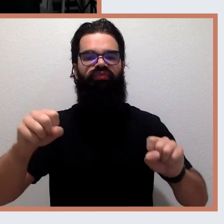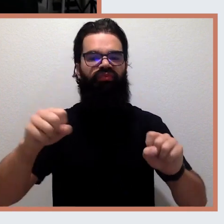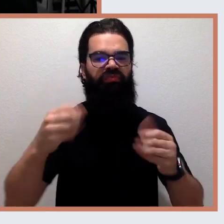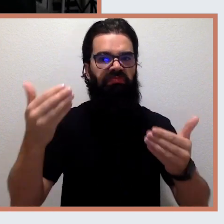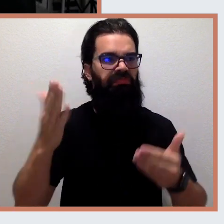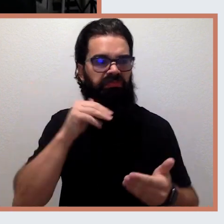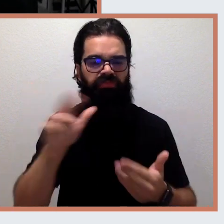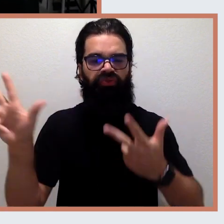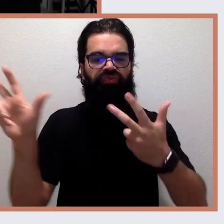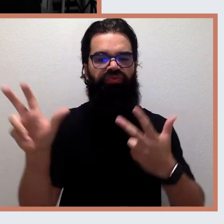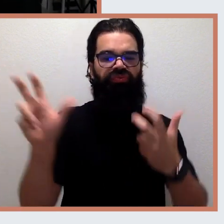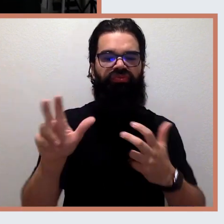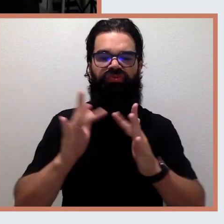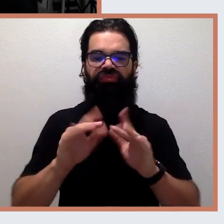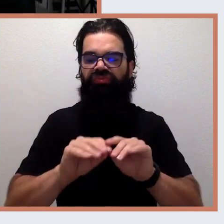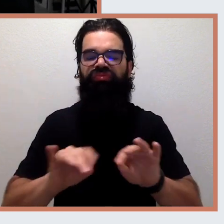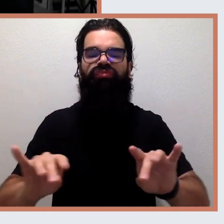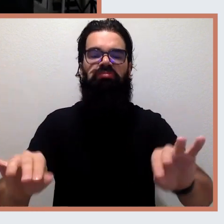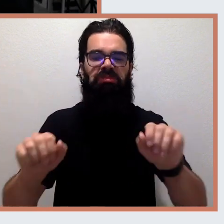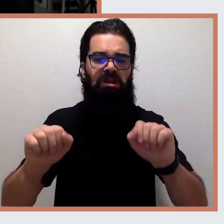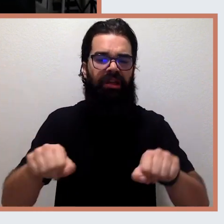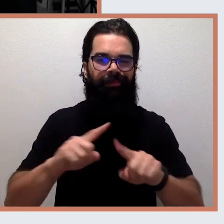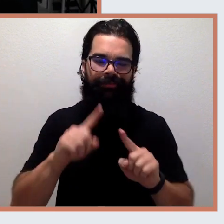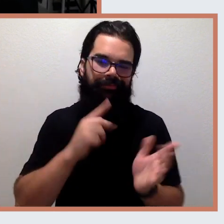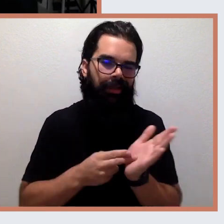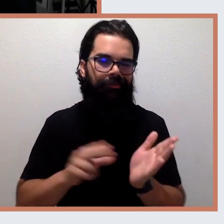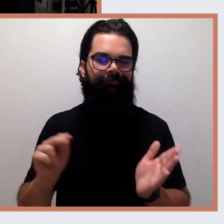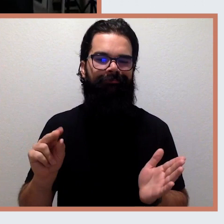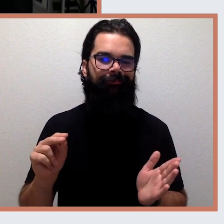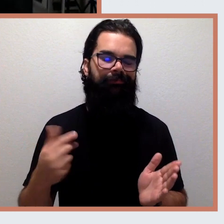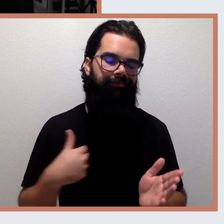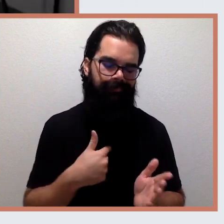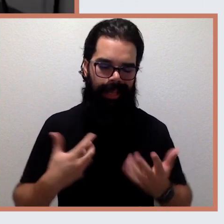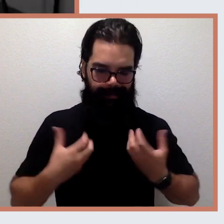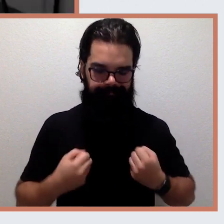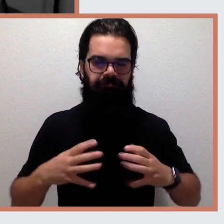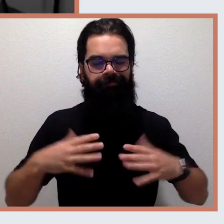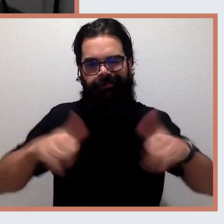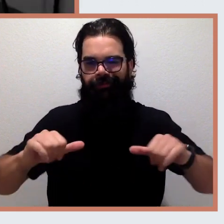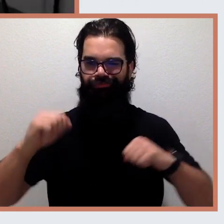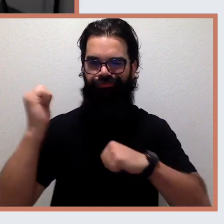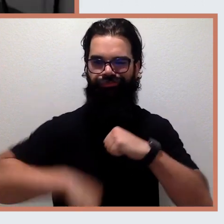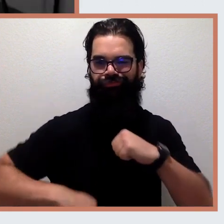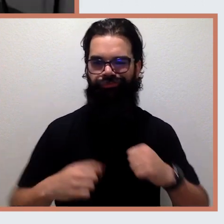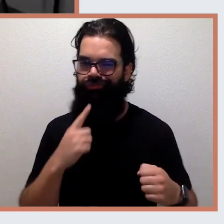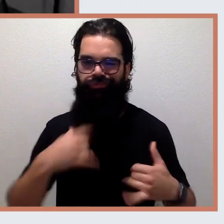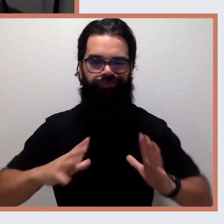cause our streaming was through the roof. Wow. Unfortunately, the timing of it just didn't work out, so we're still a little butt hurt over that, me and the boys.